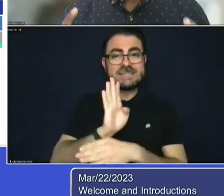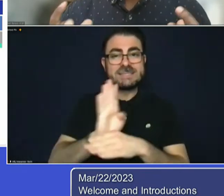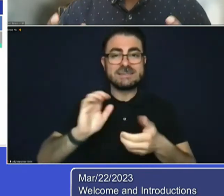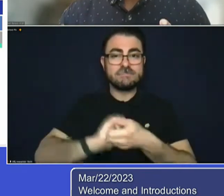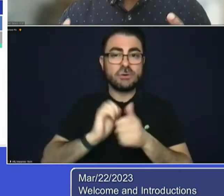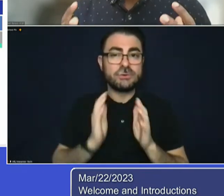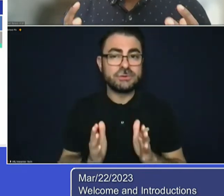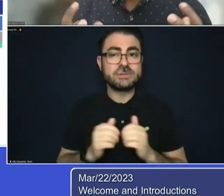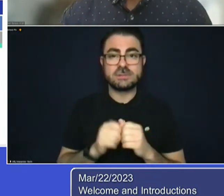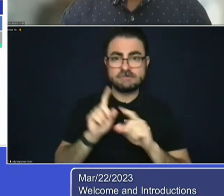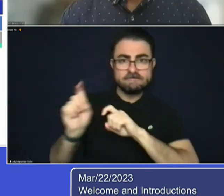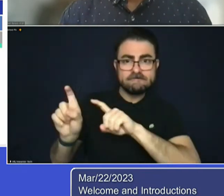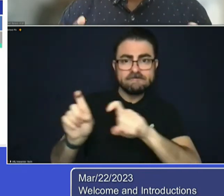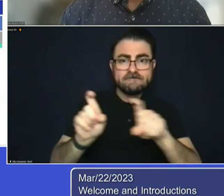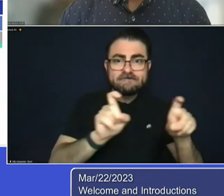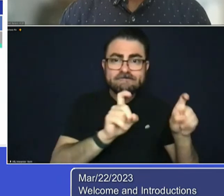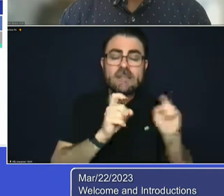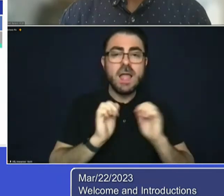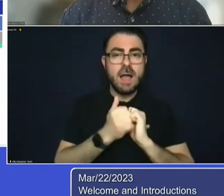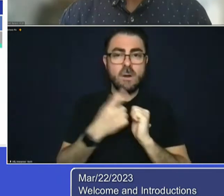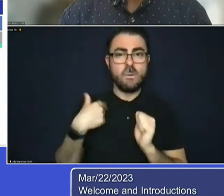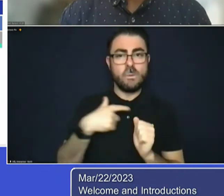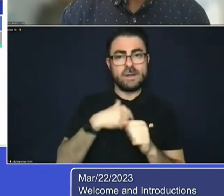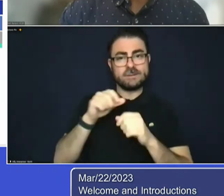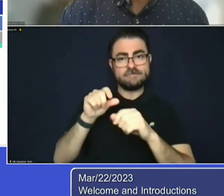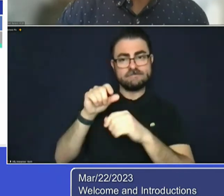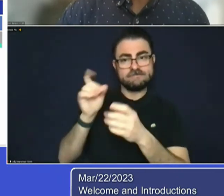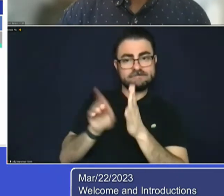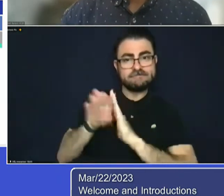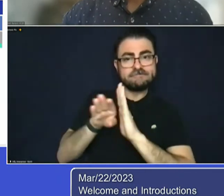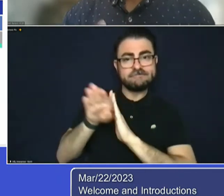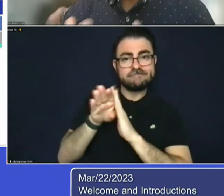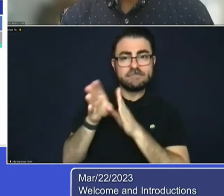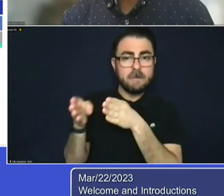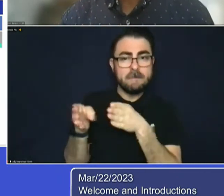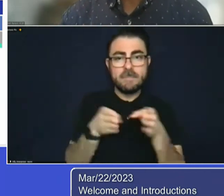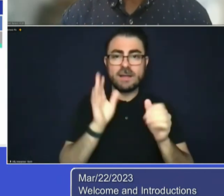SECRETARY IRSPECIFIC PARTNERS,